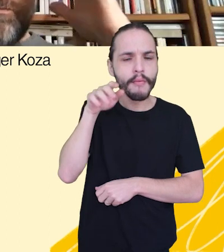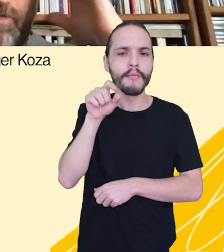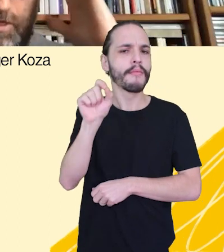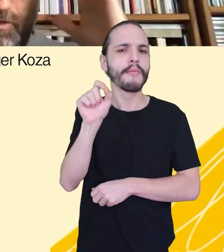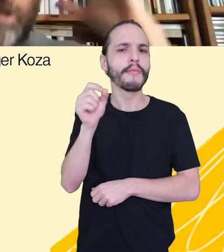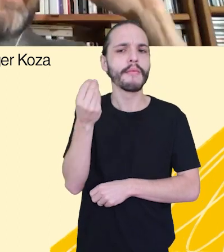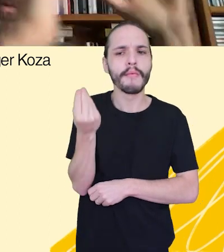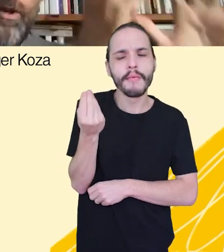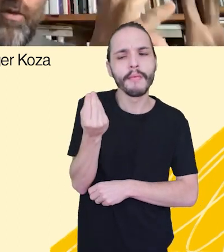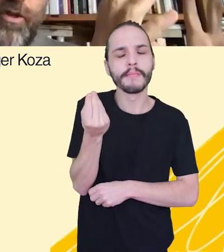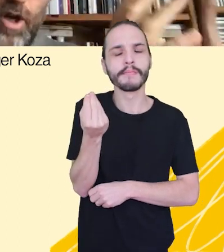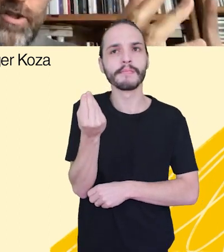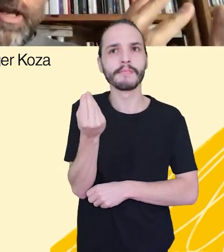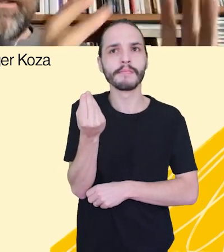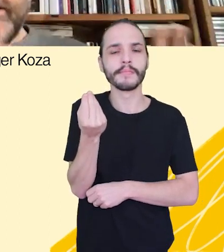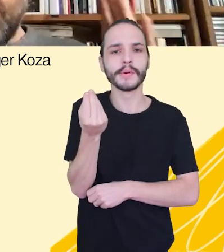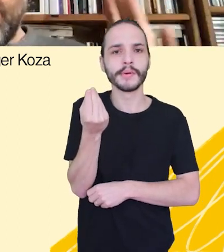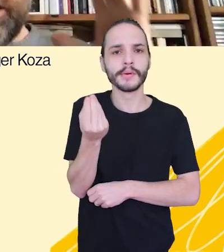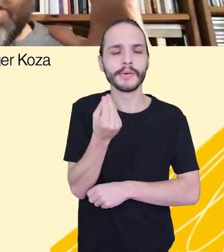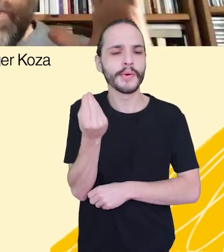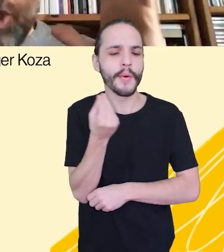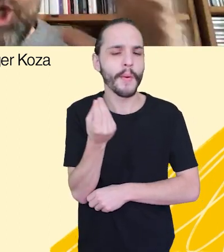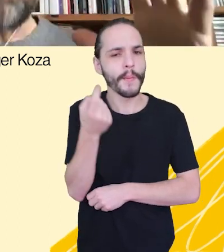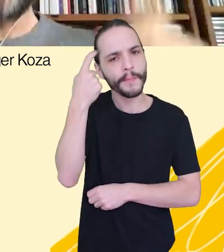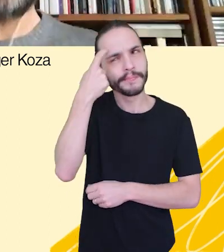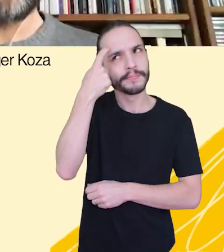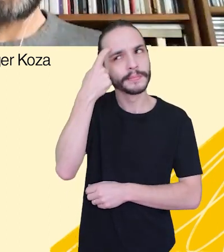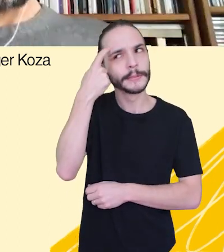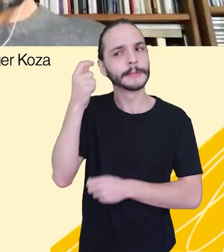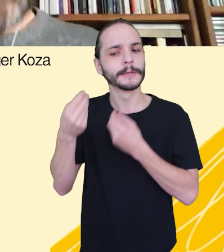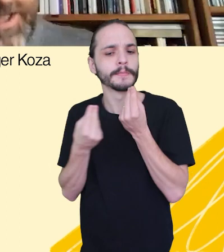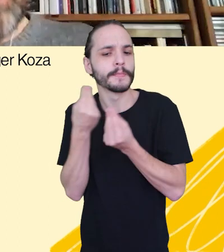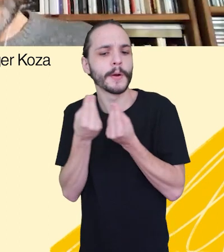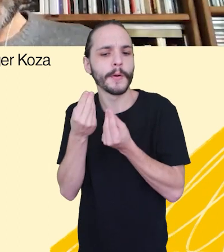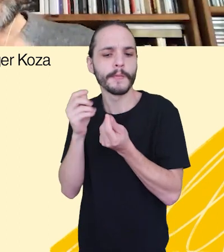the way you thought and then the way it's been shot. Do you understand my...?